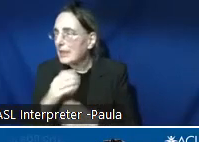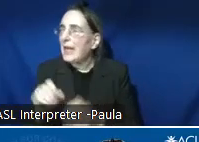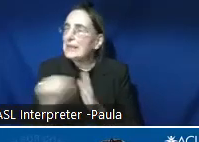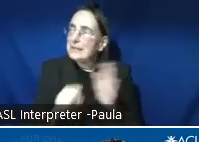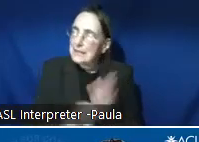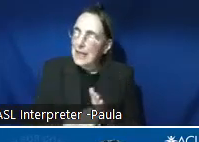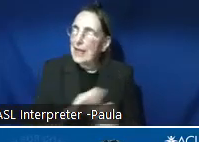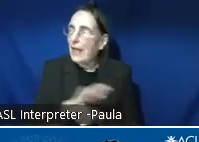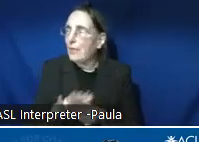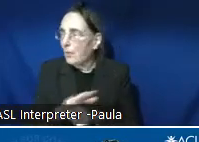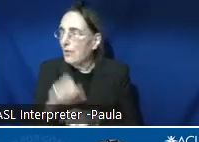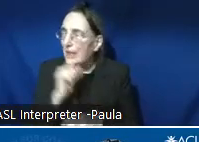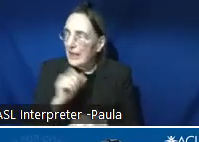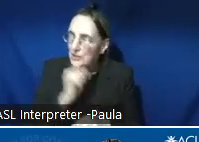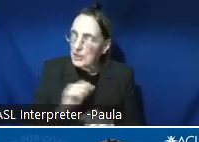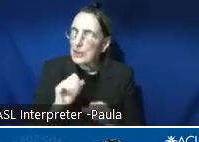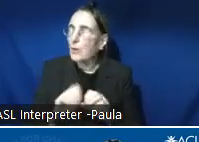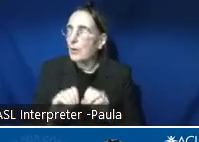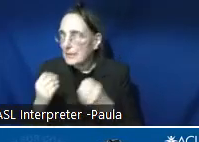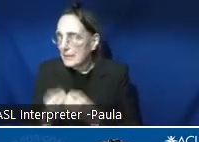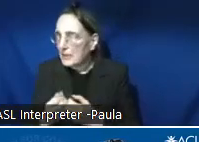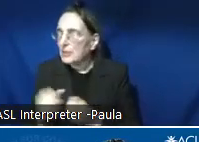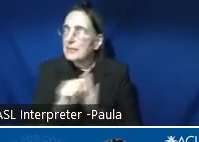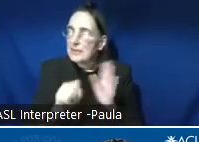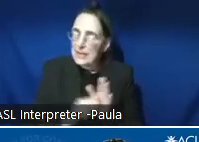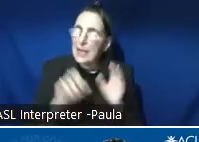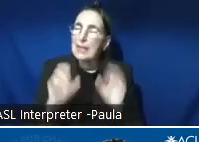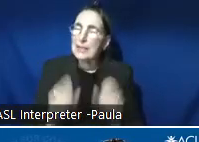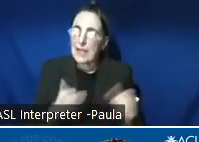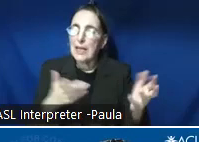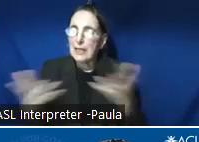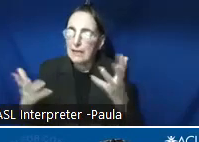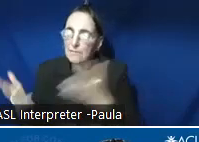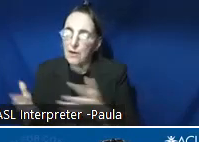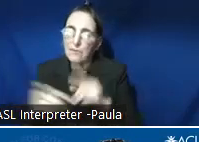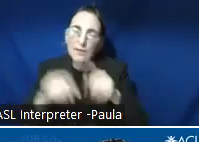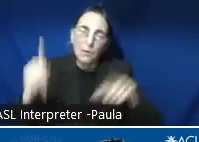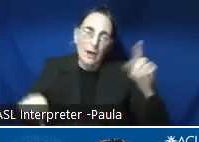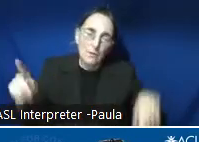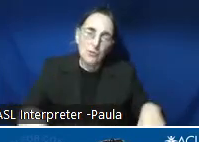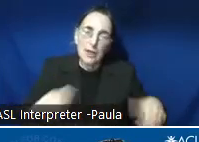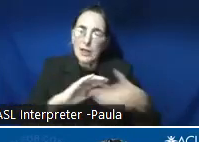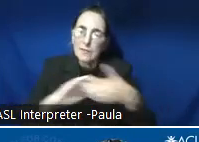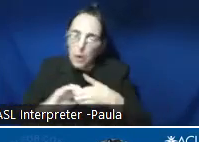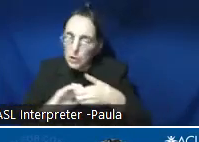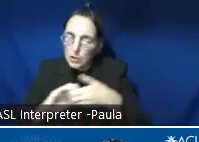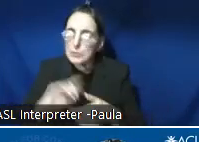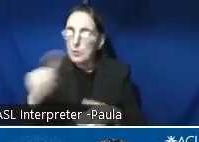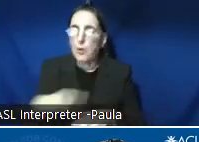States may engage with a wide variety of partners during the accelerator, but only require a few core partners for the initial